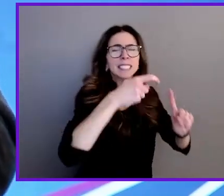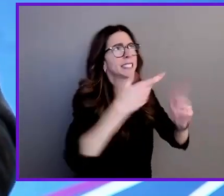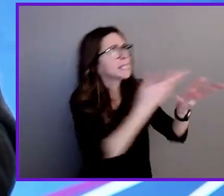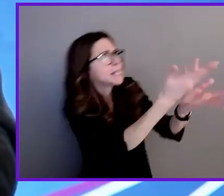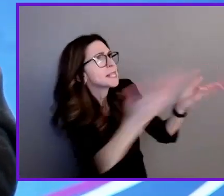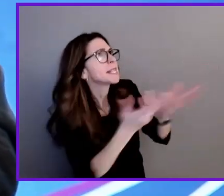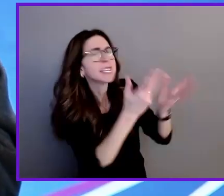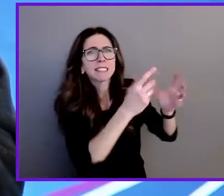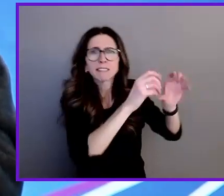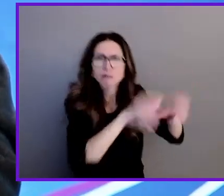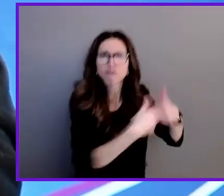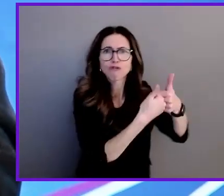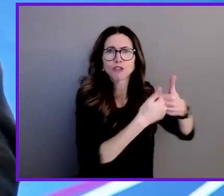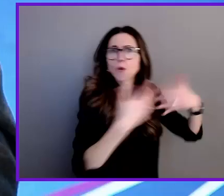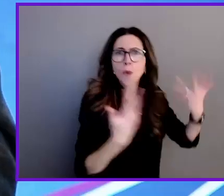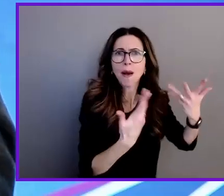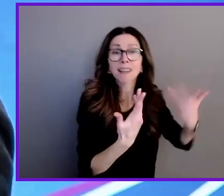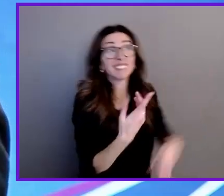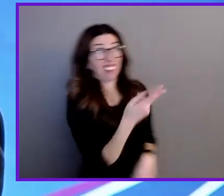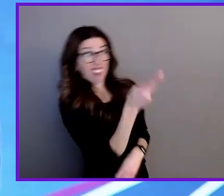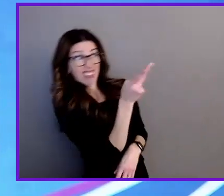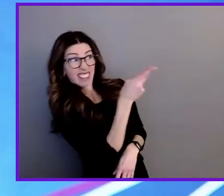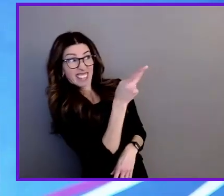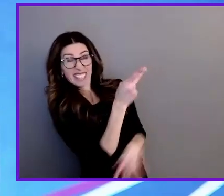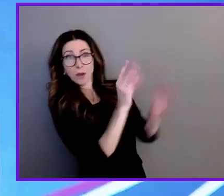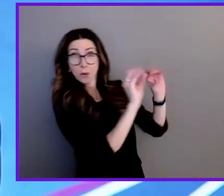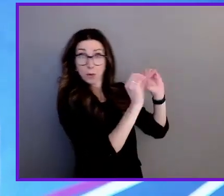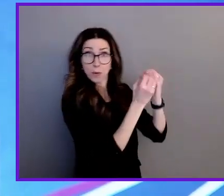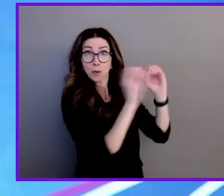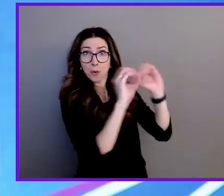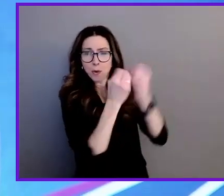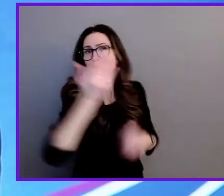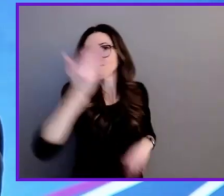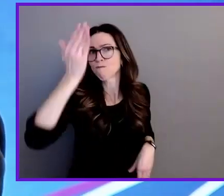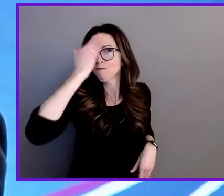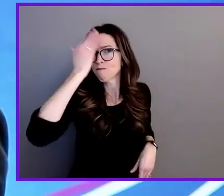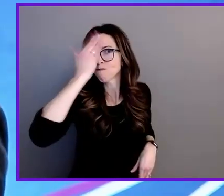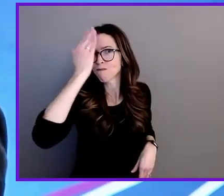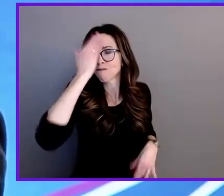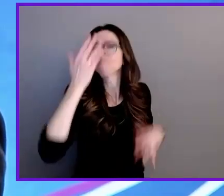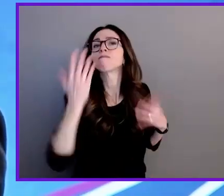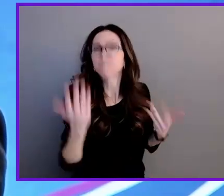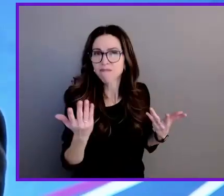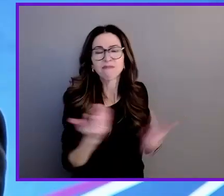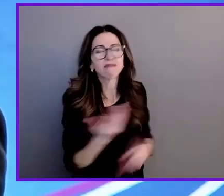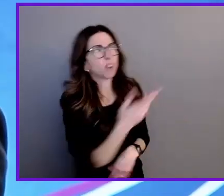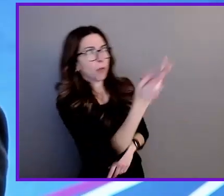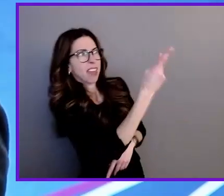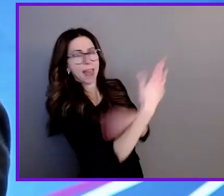nuanced ways that we lack, and their guidance and collaboration are crucial.